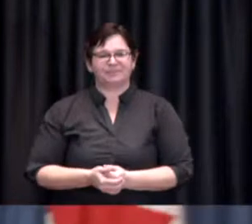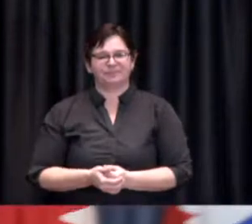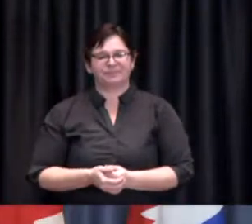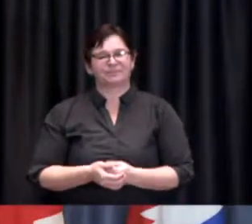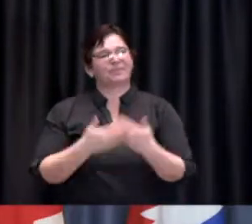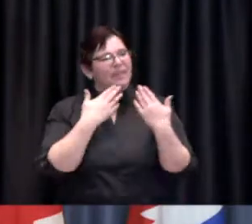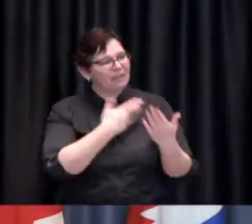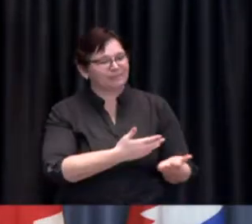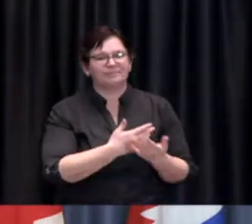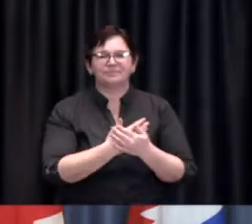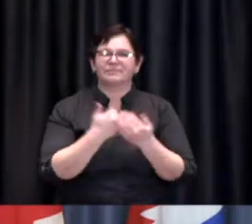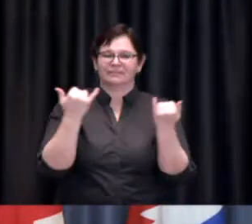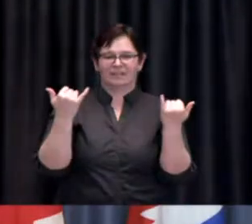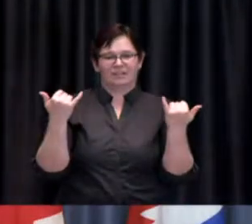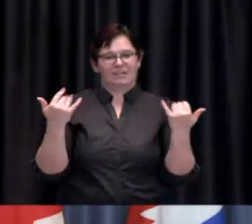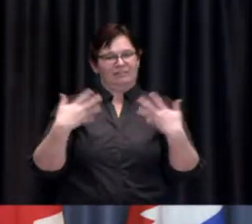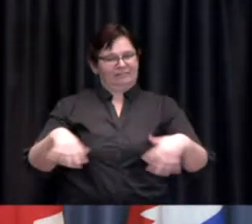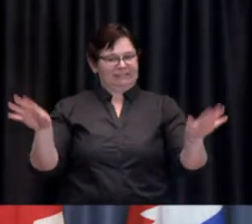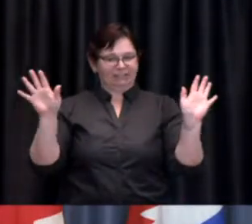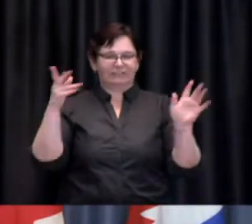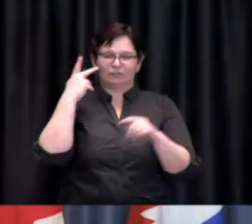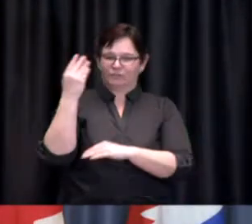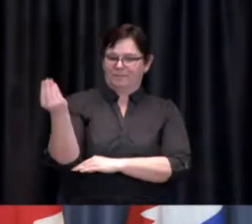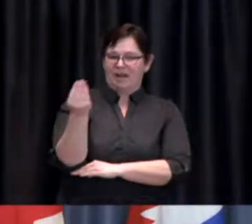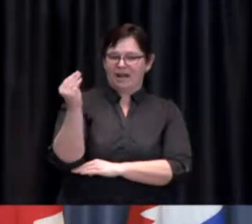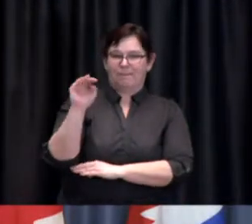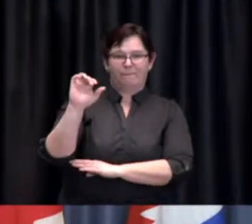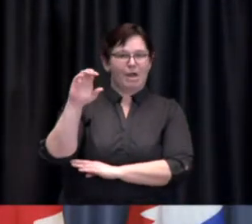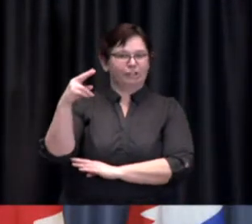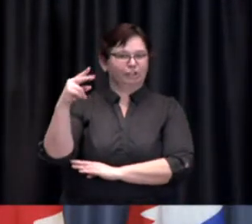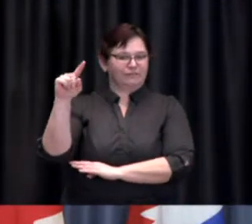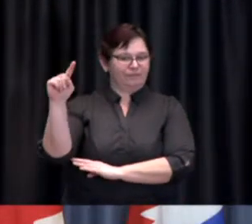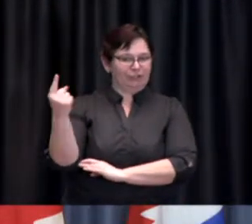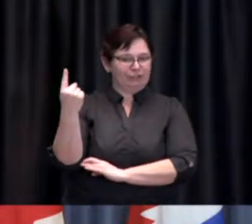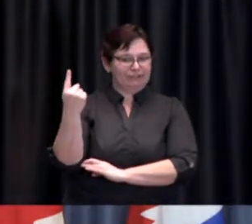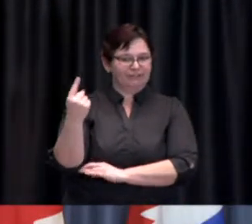this Monday, March the 1st. Stay well everybody thank you.